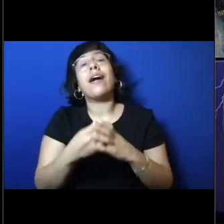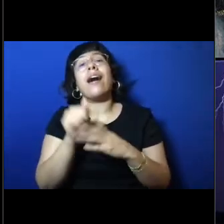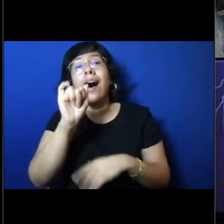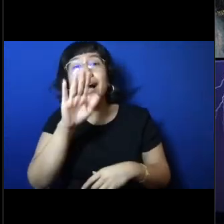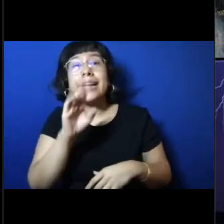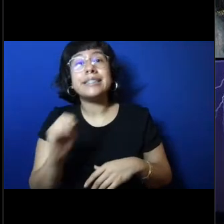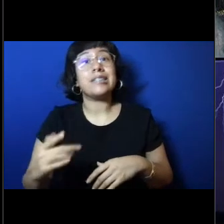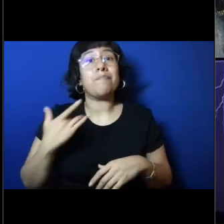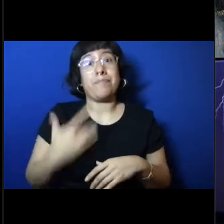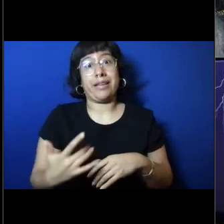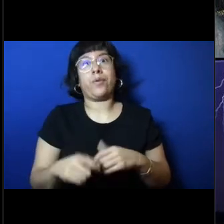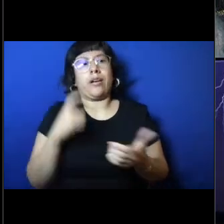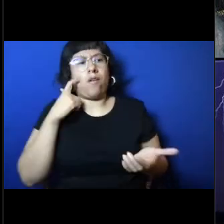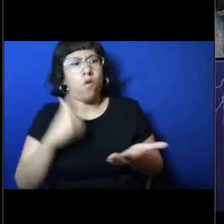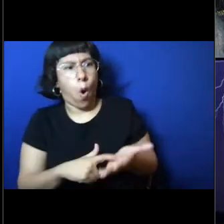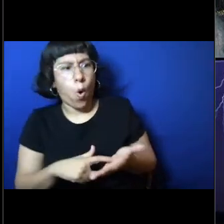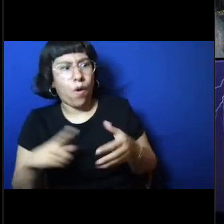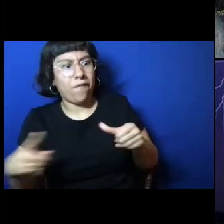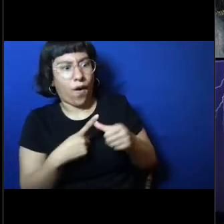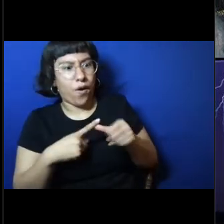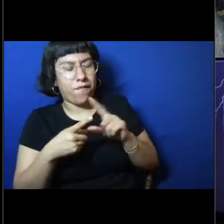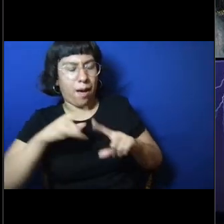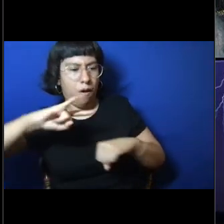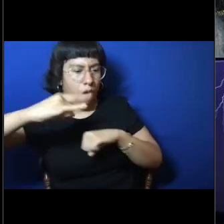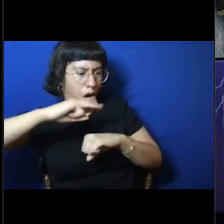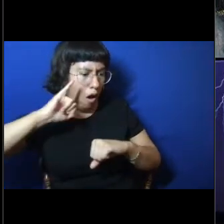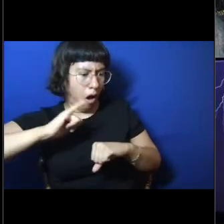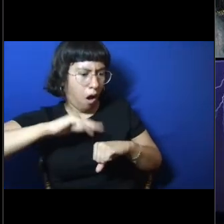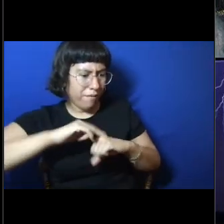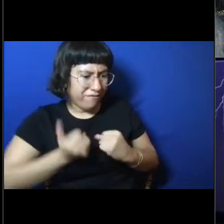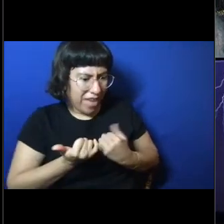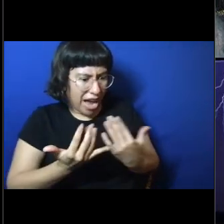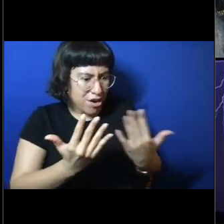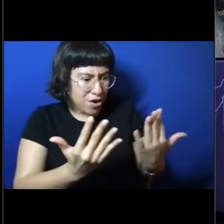And if people are in California, you know that this has been a really tough year for California and fires.